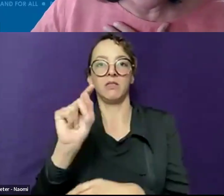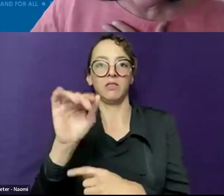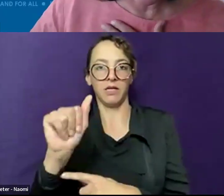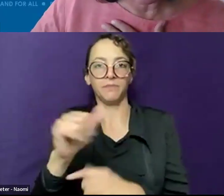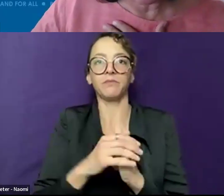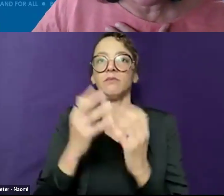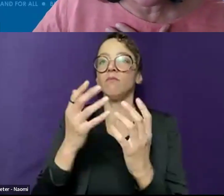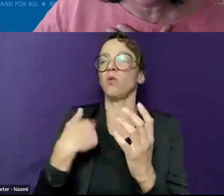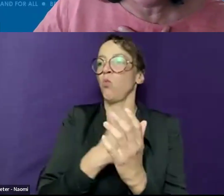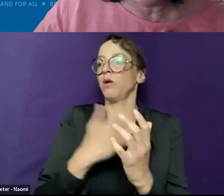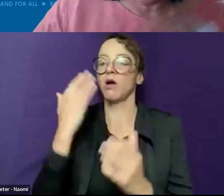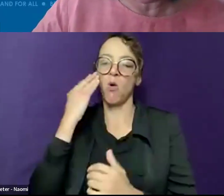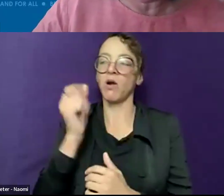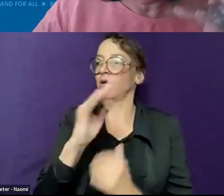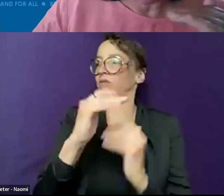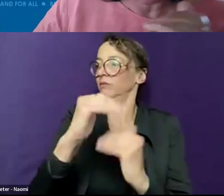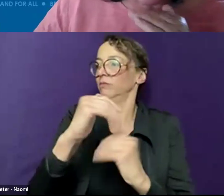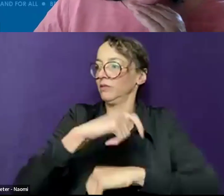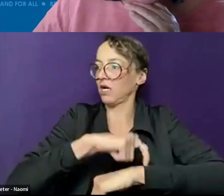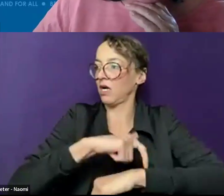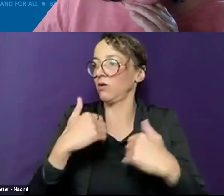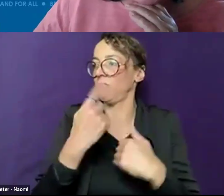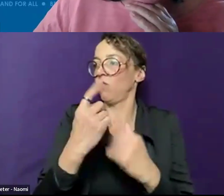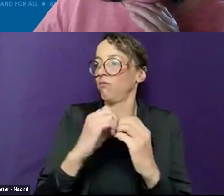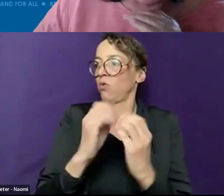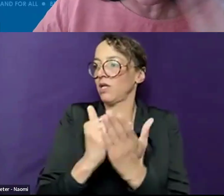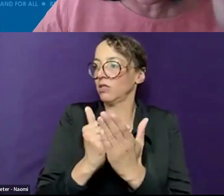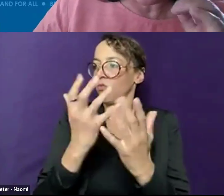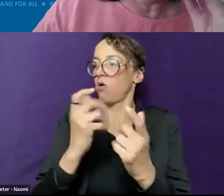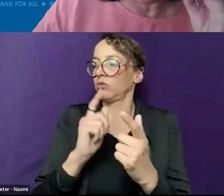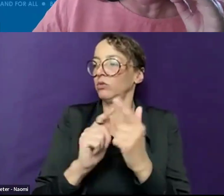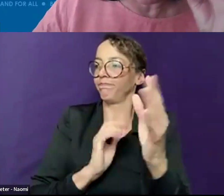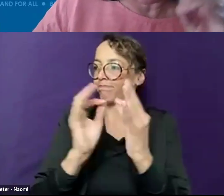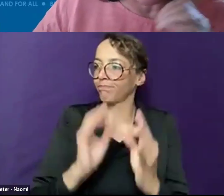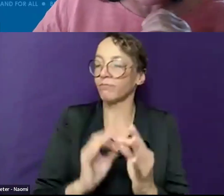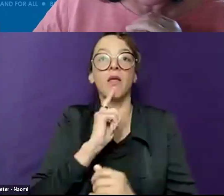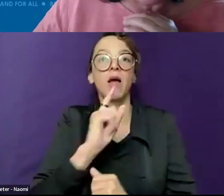more section. We want to walk you through the actual grant guideline public comment